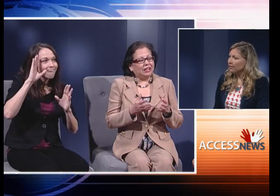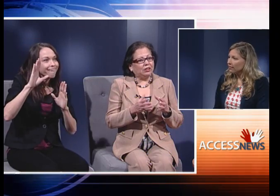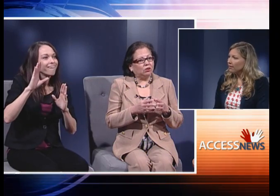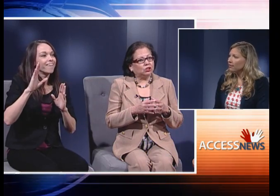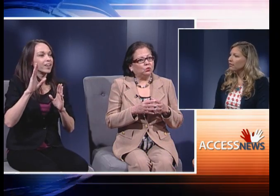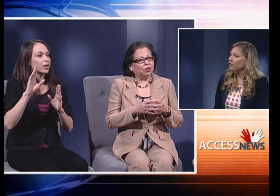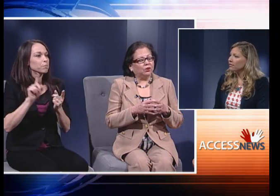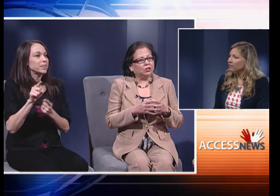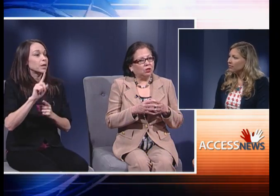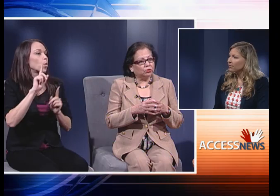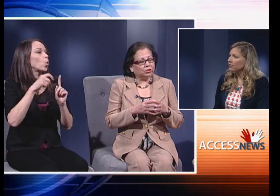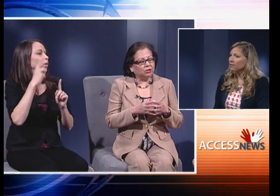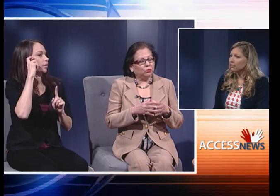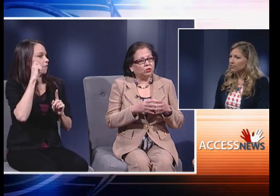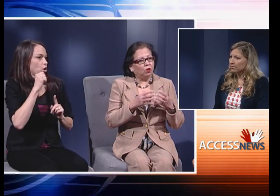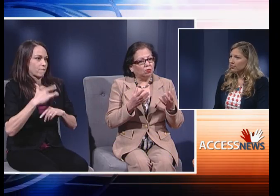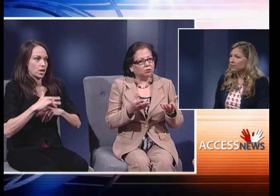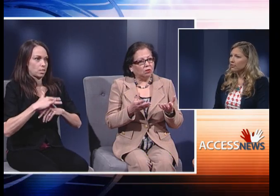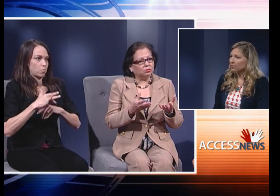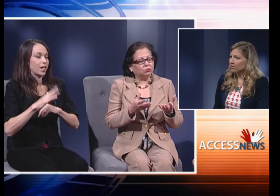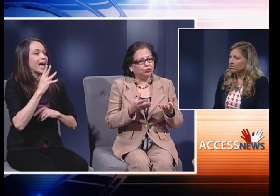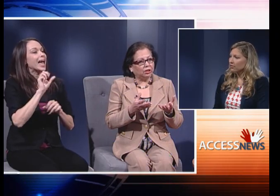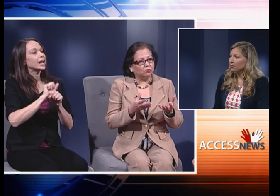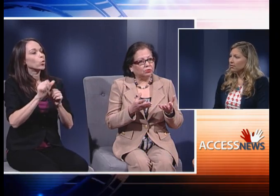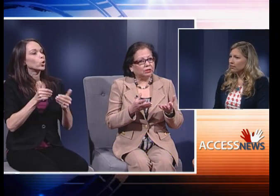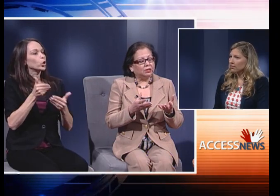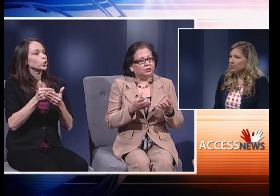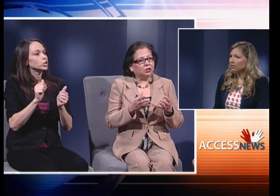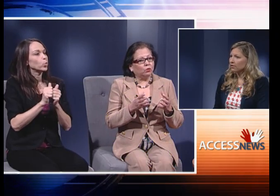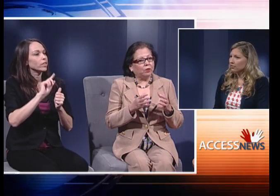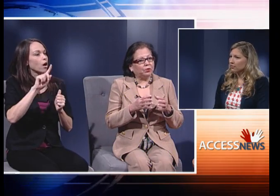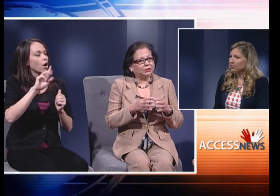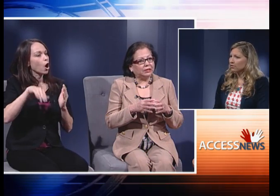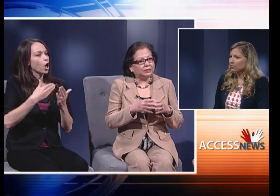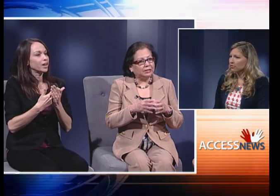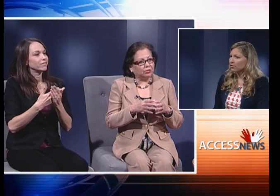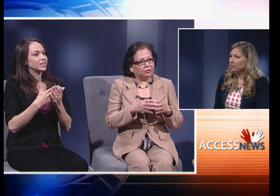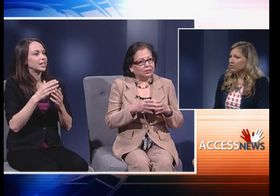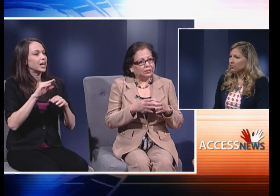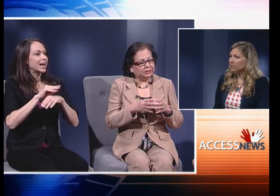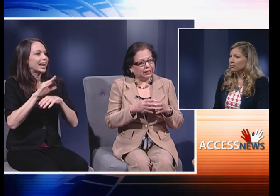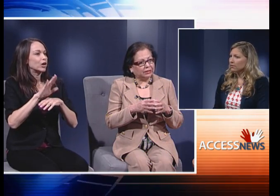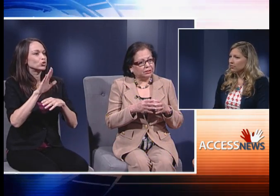And I also work very closely with all the console generals that are represented here in Texas.